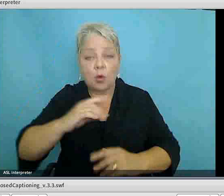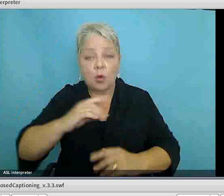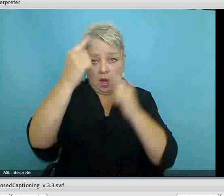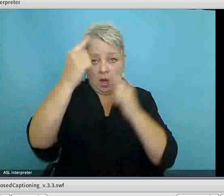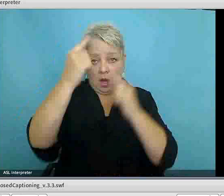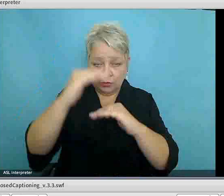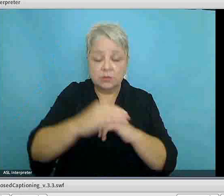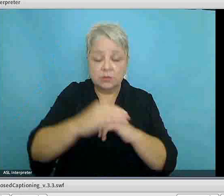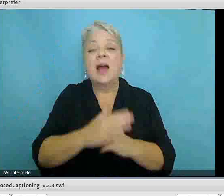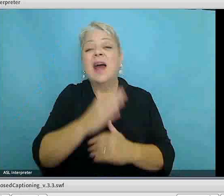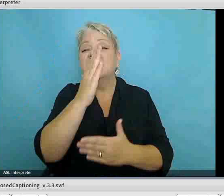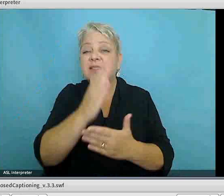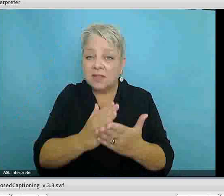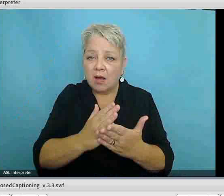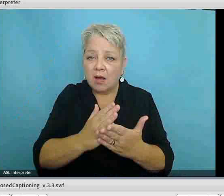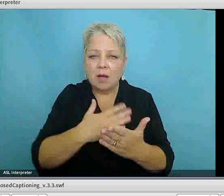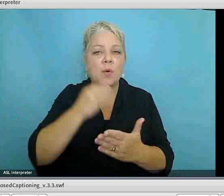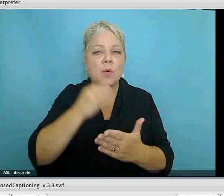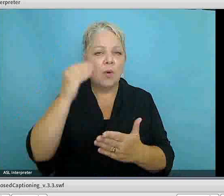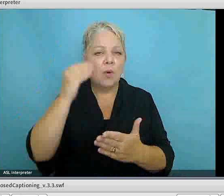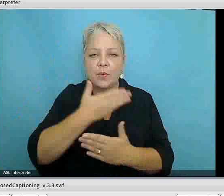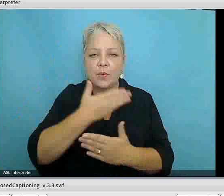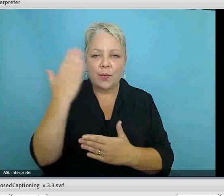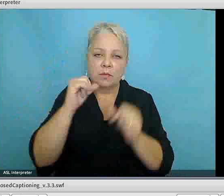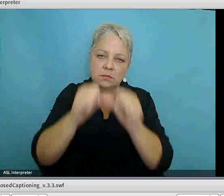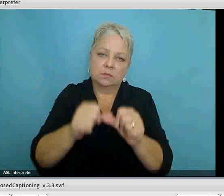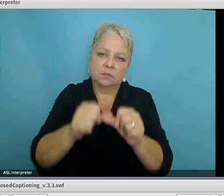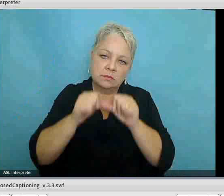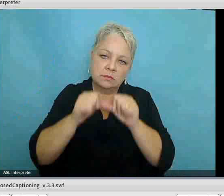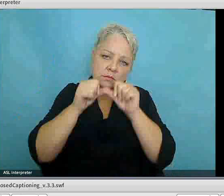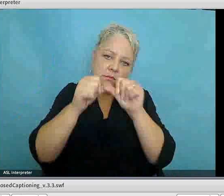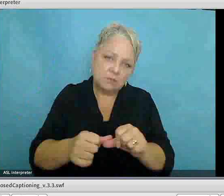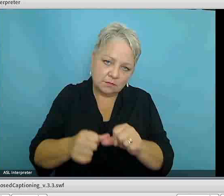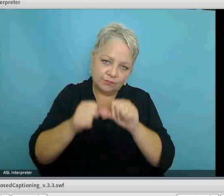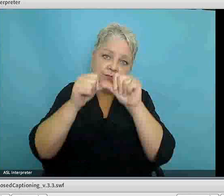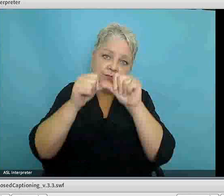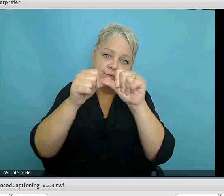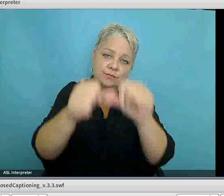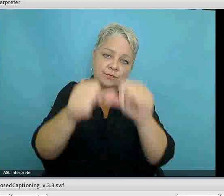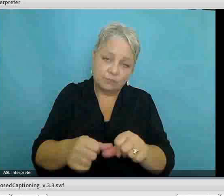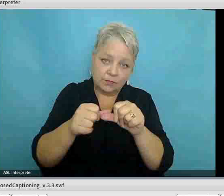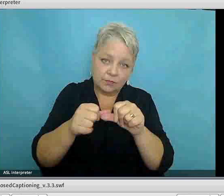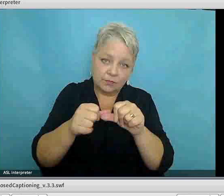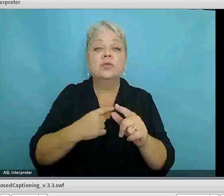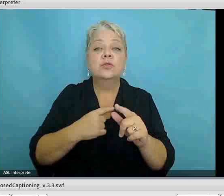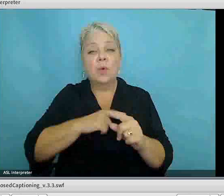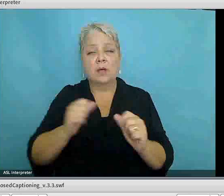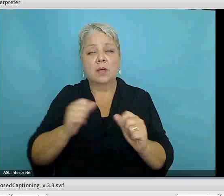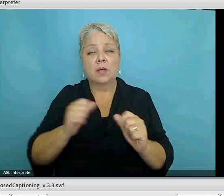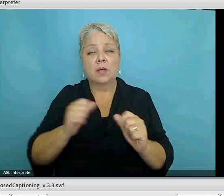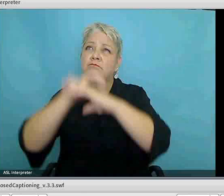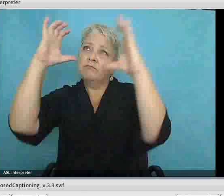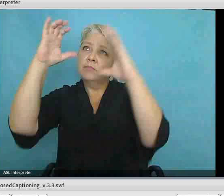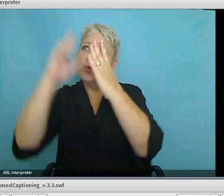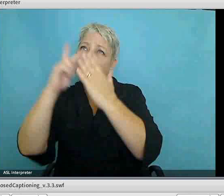So these are all things we think about when we developed this program to serve in One